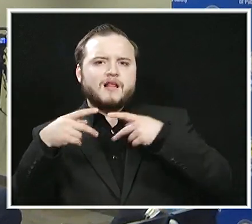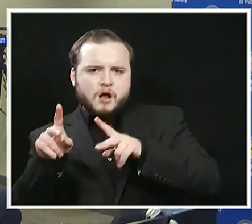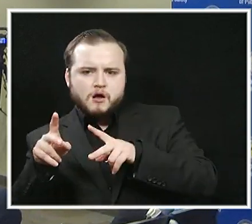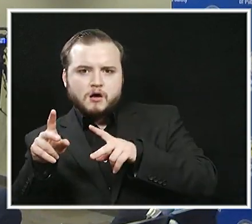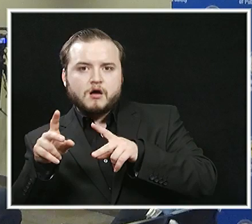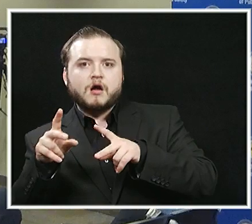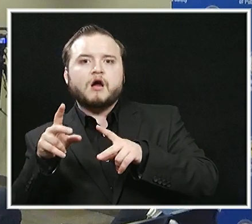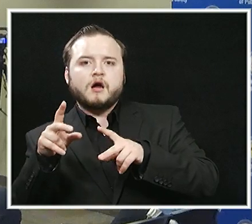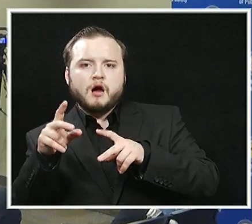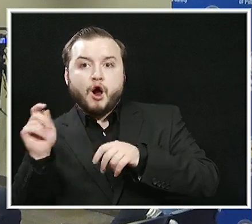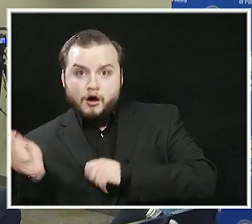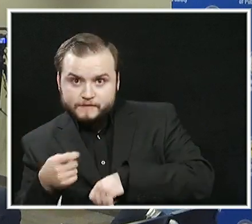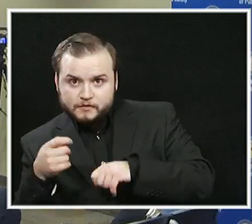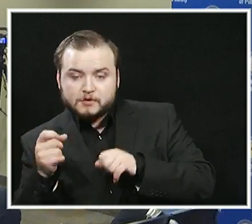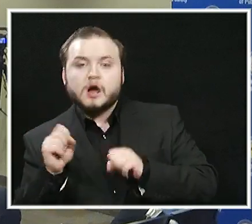[ off mic ]